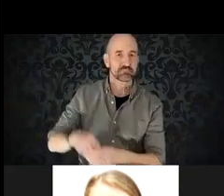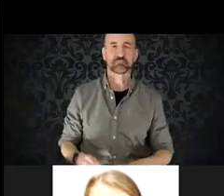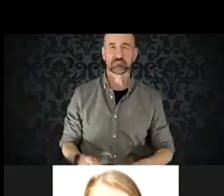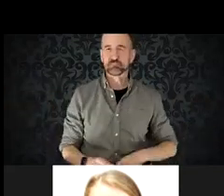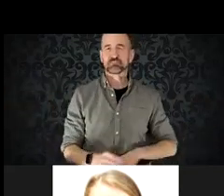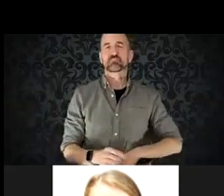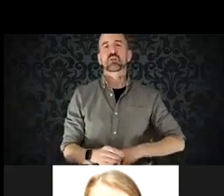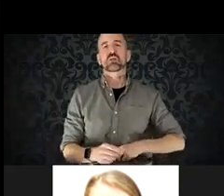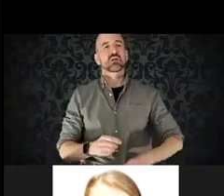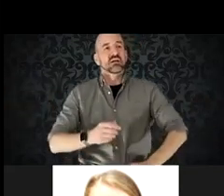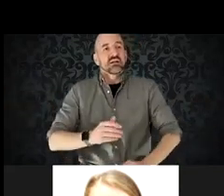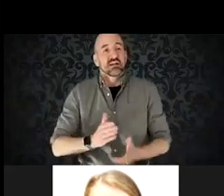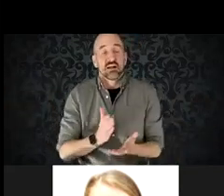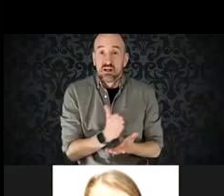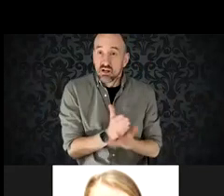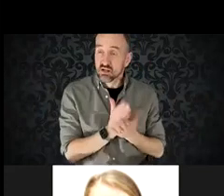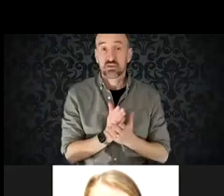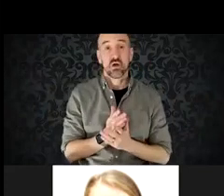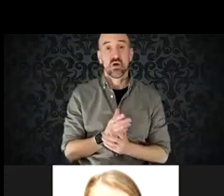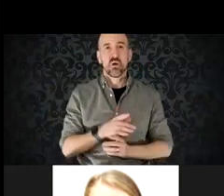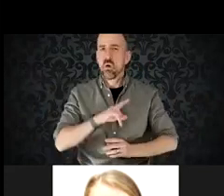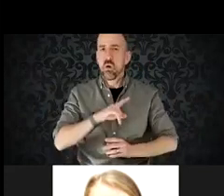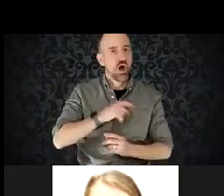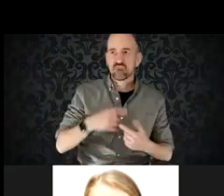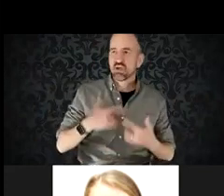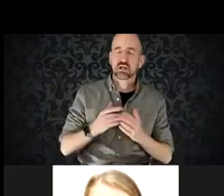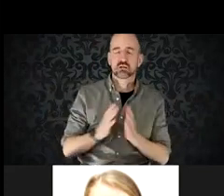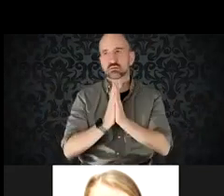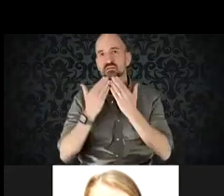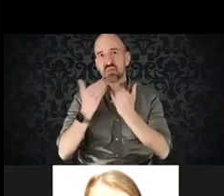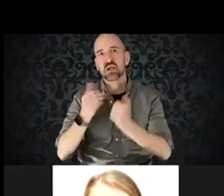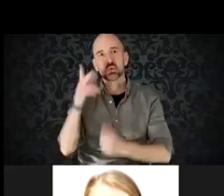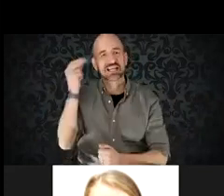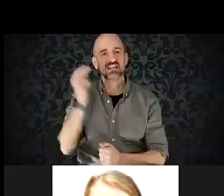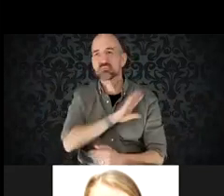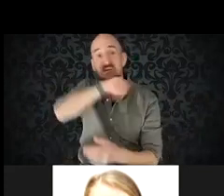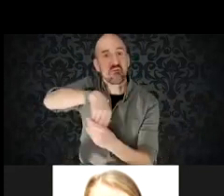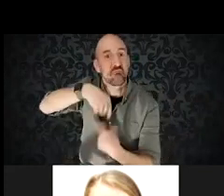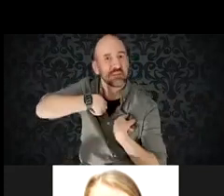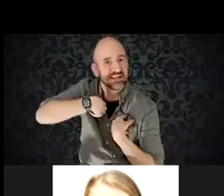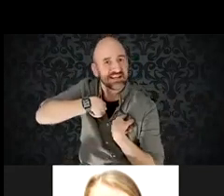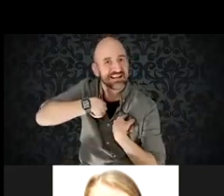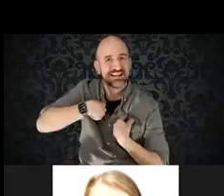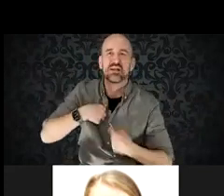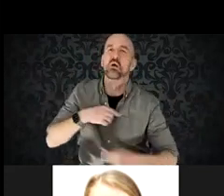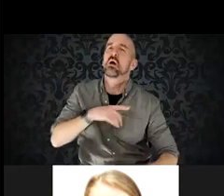huge landscape that is already there, right in the centre of Birmingham and that is what is exciting about it.